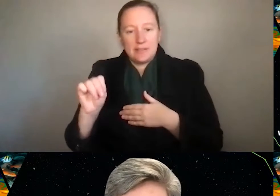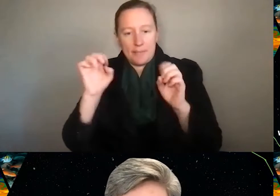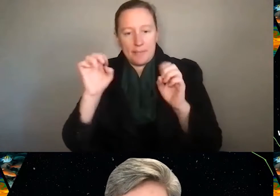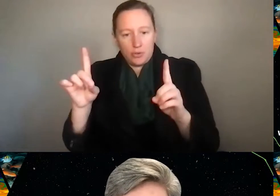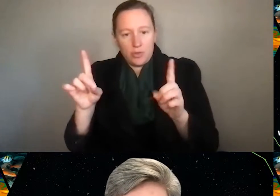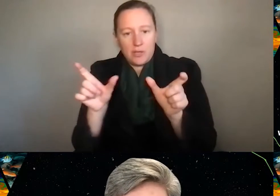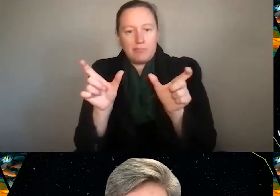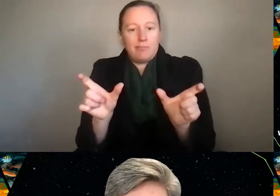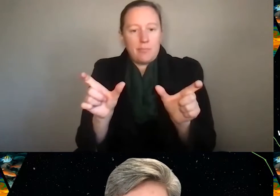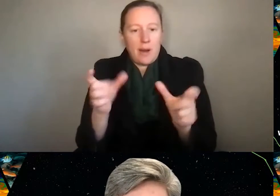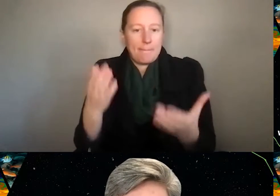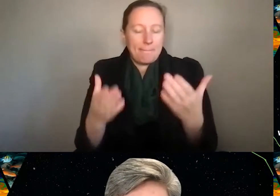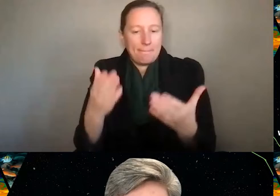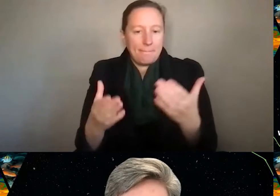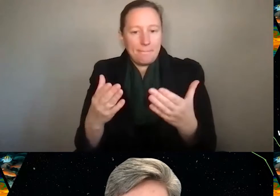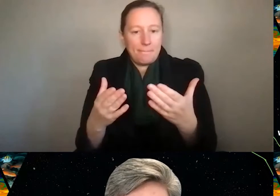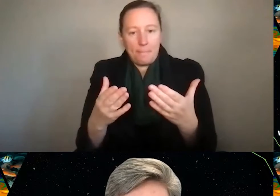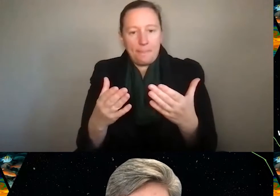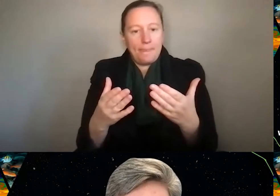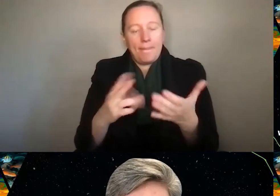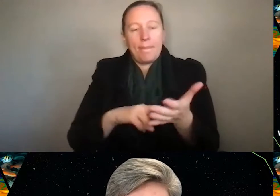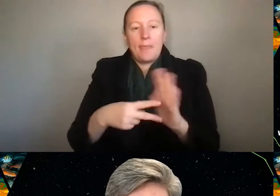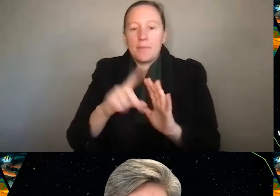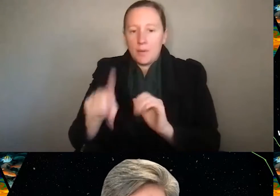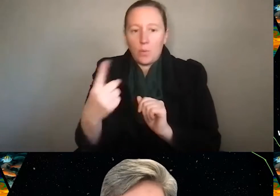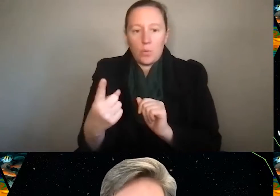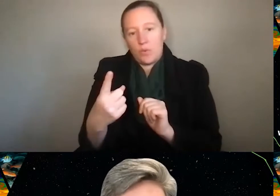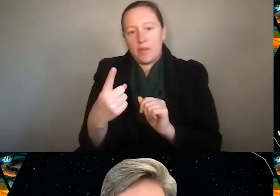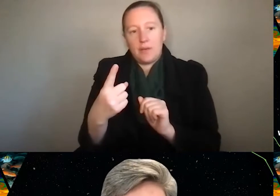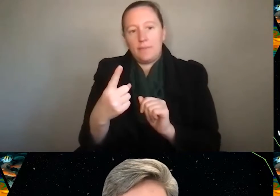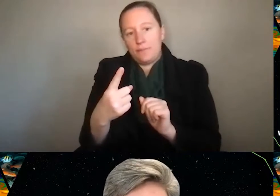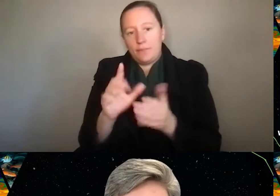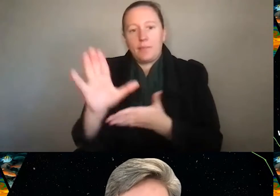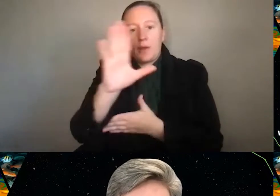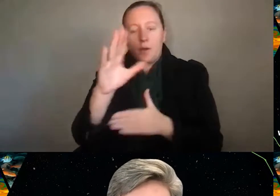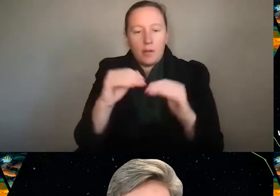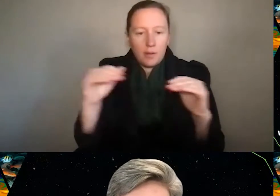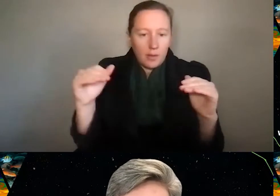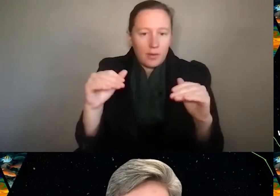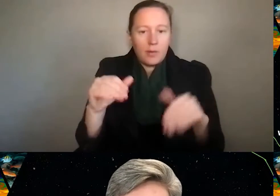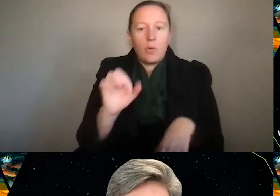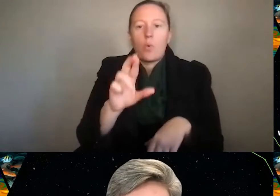They might be applying that just to higher education whereas educational research, are they talking about K-12?